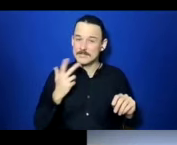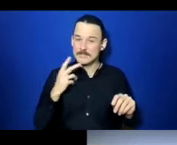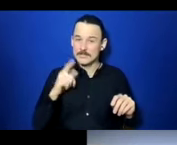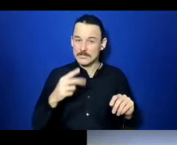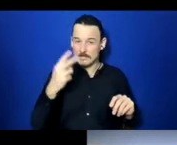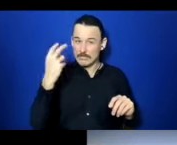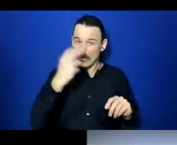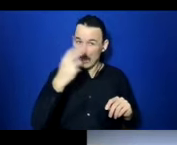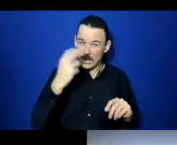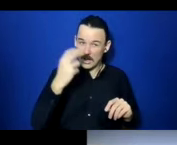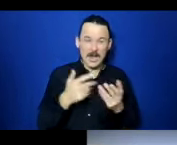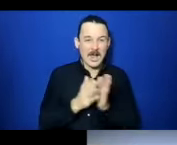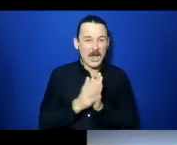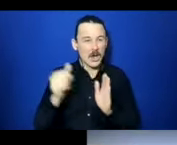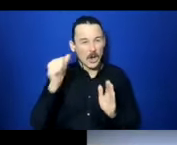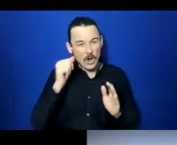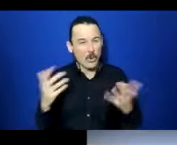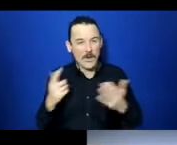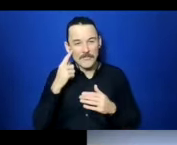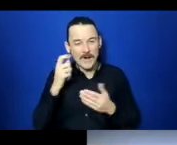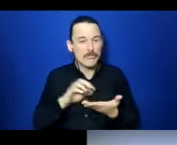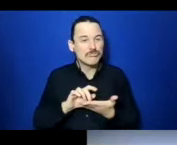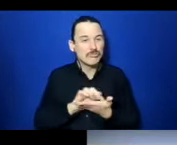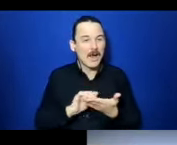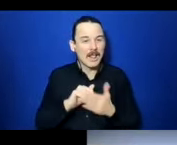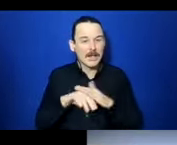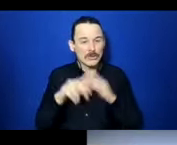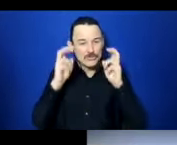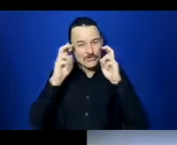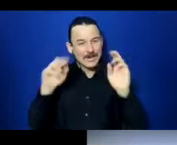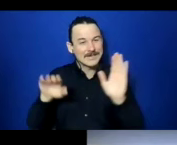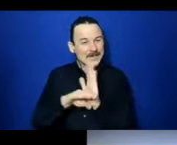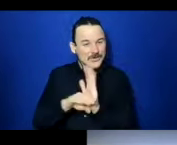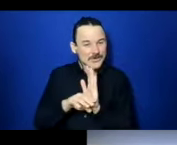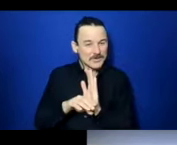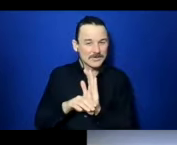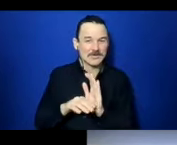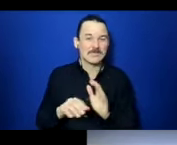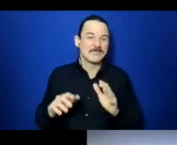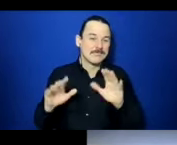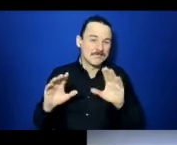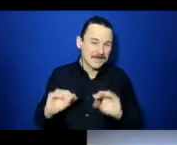so it was more of an observation. But I then had to go and talk to a bunch of people